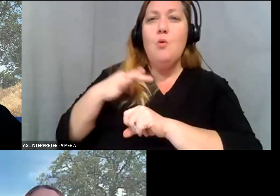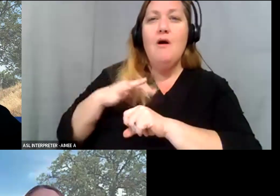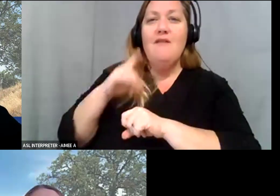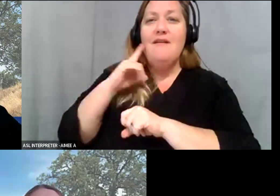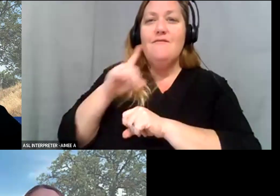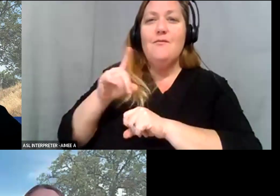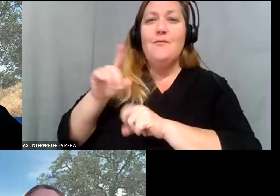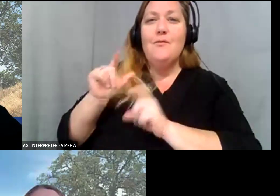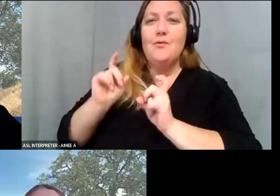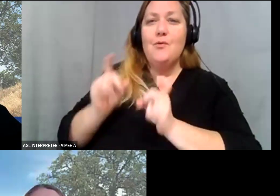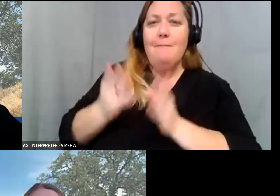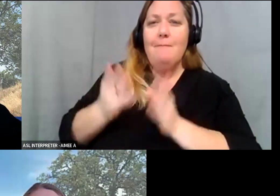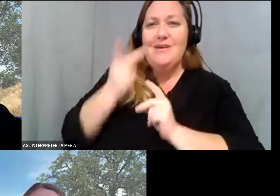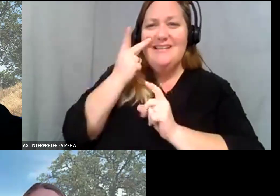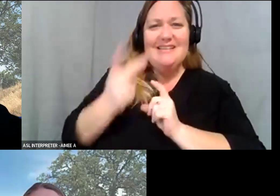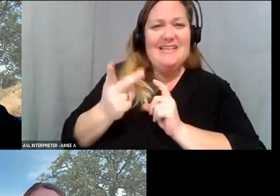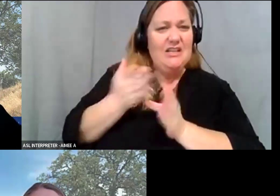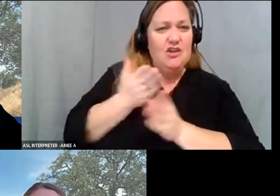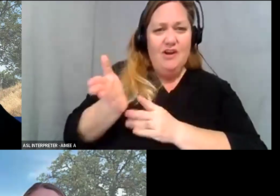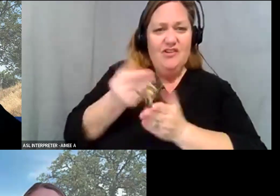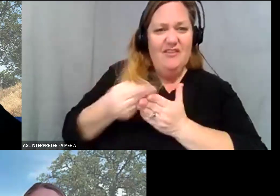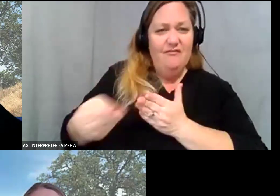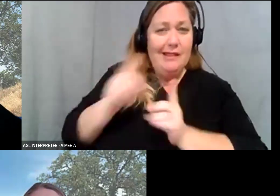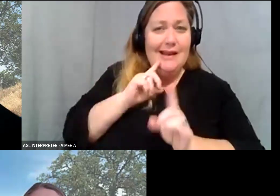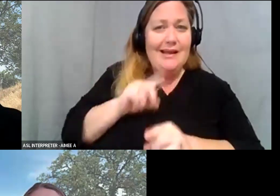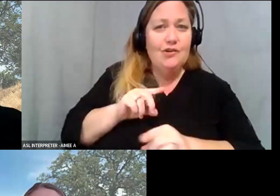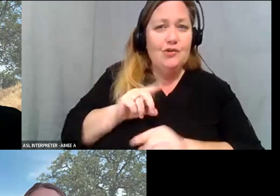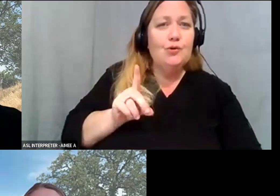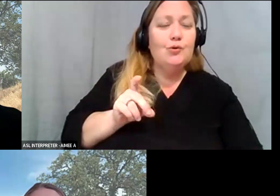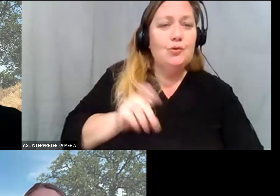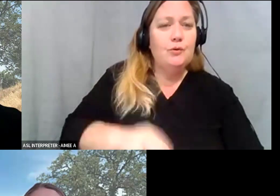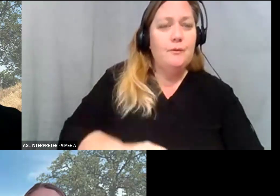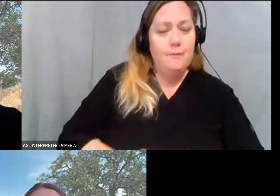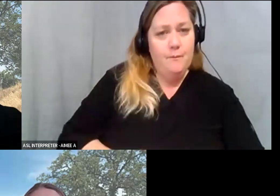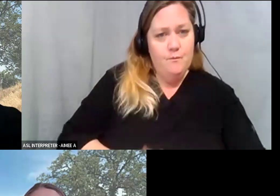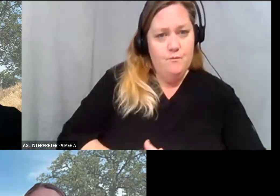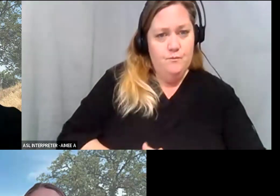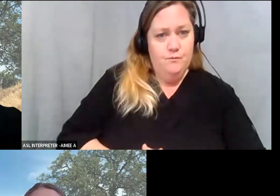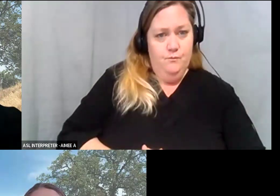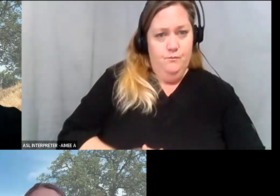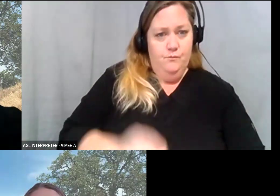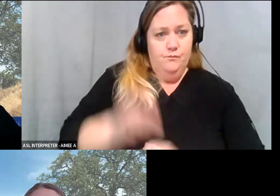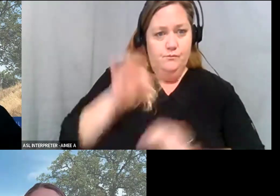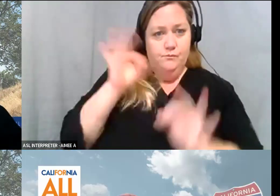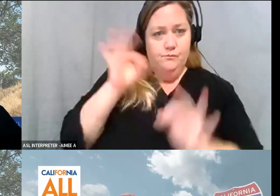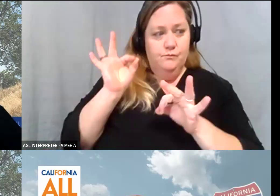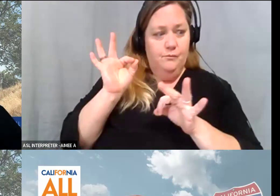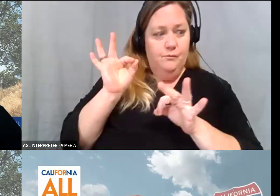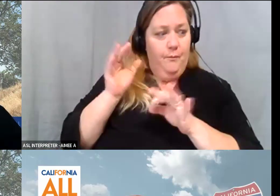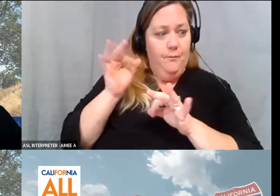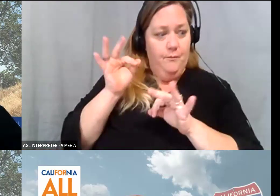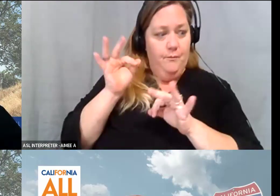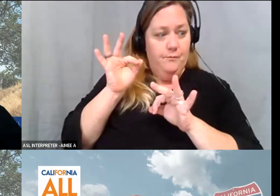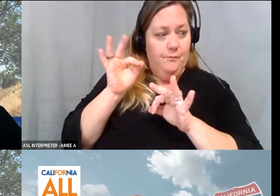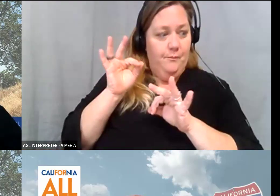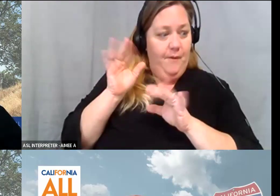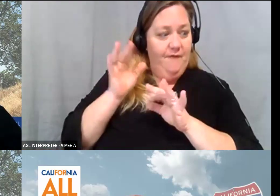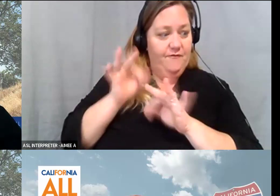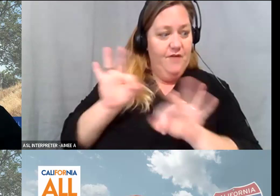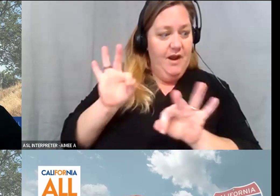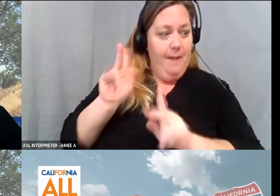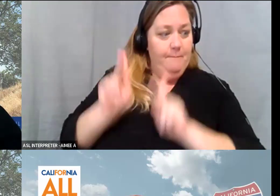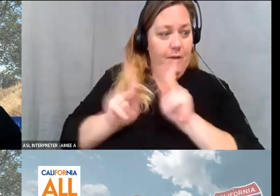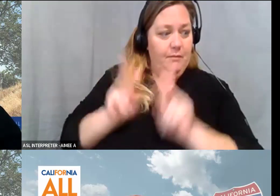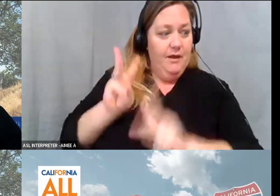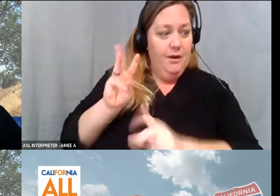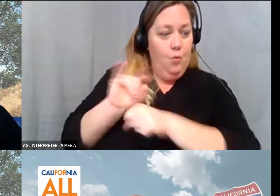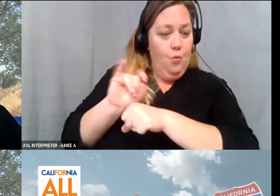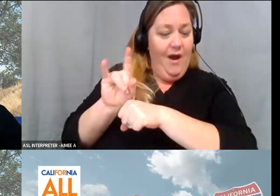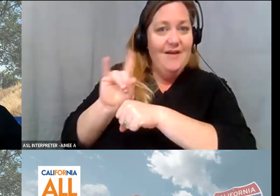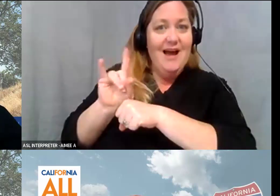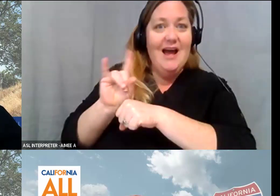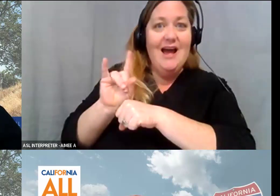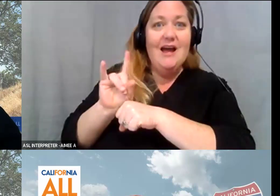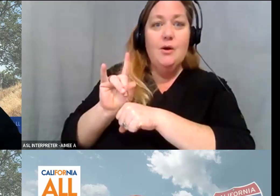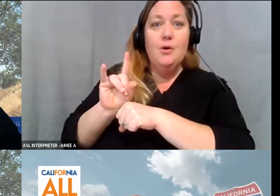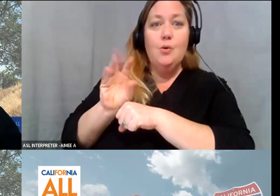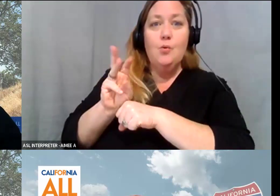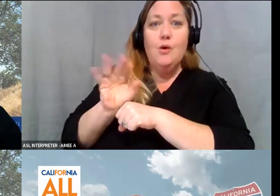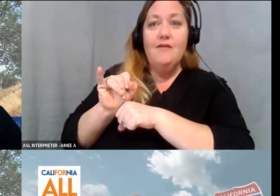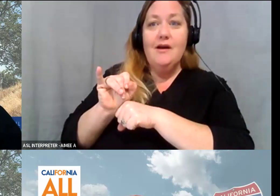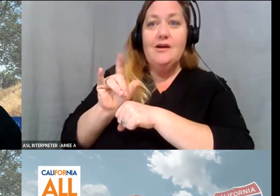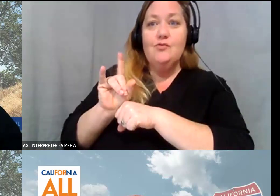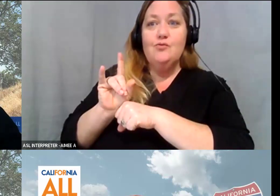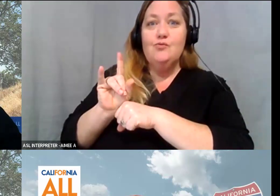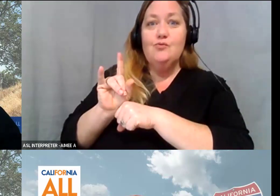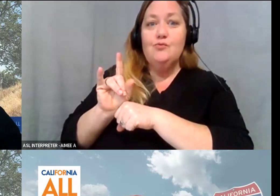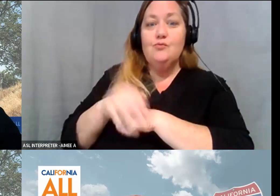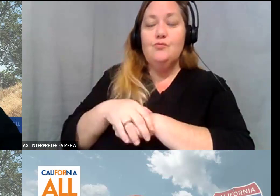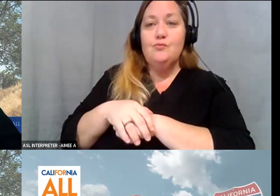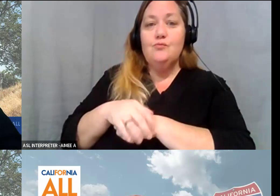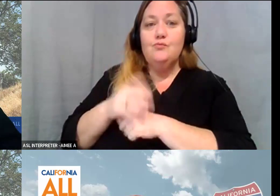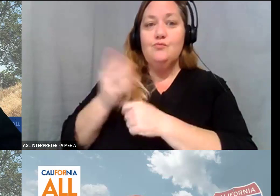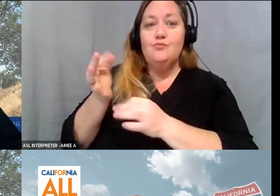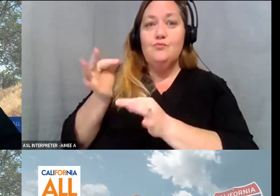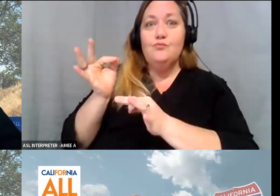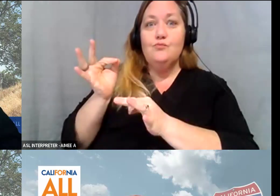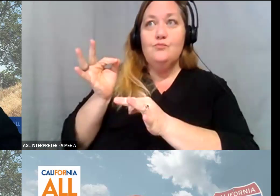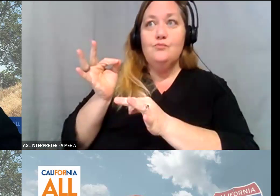in a direction to find that answer. Free public Wi-fi. I could, let me get back to